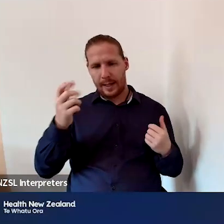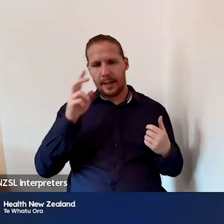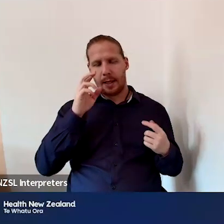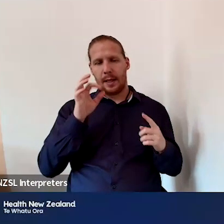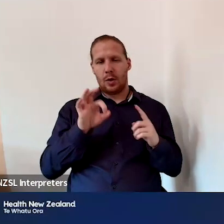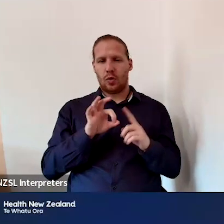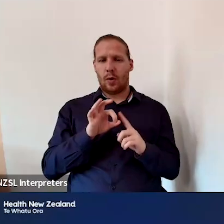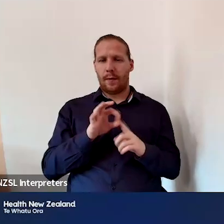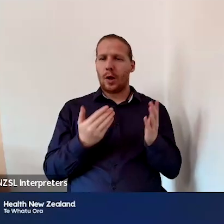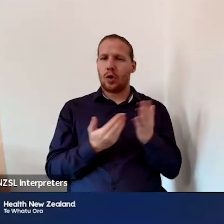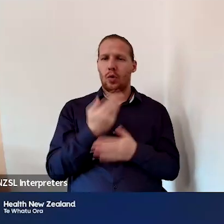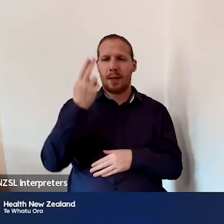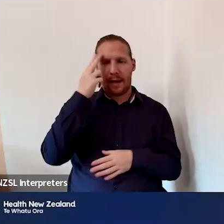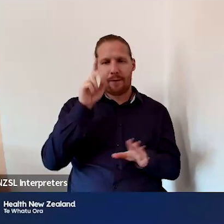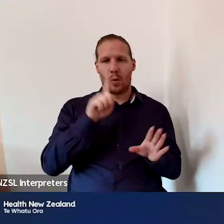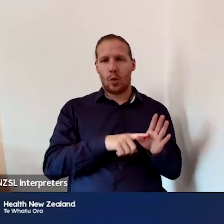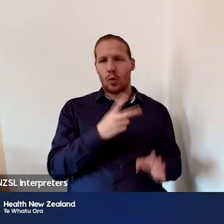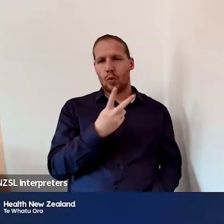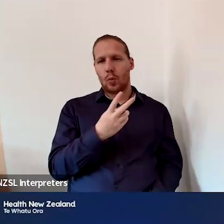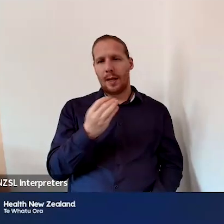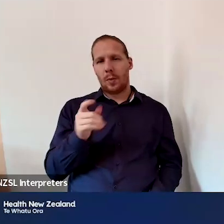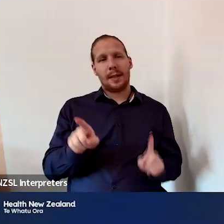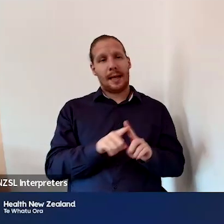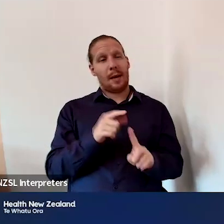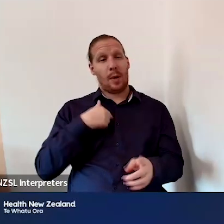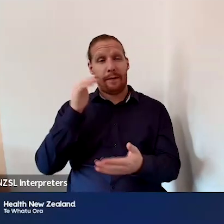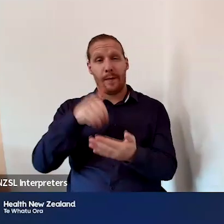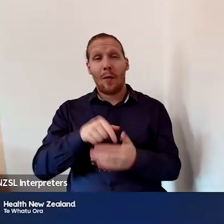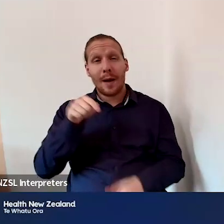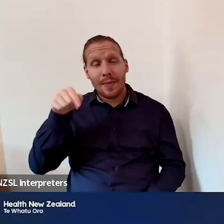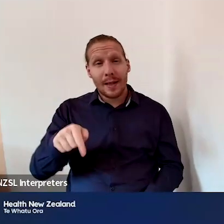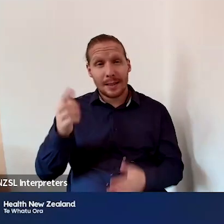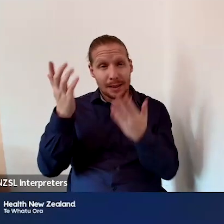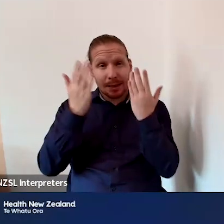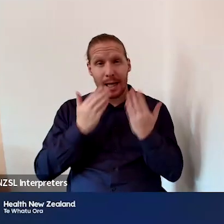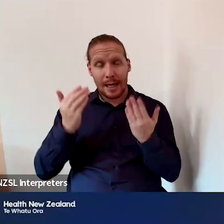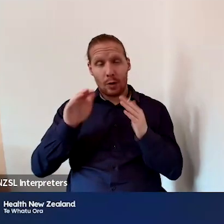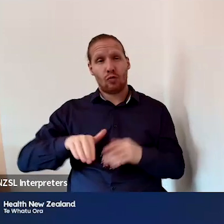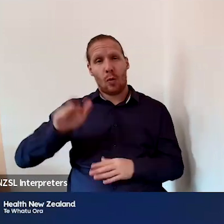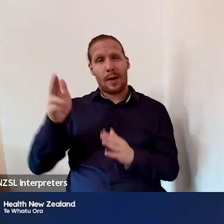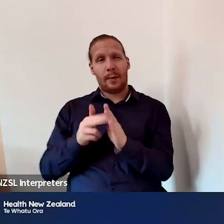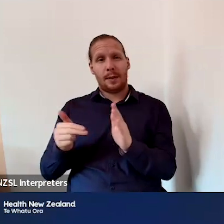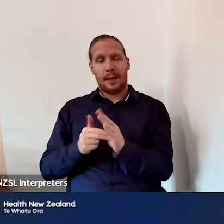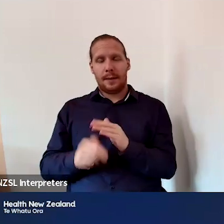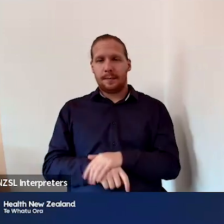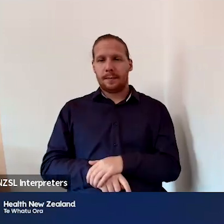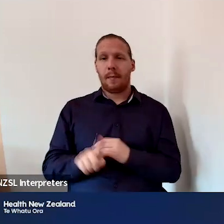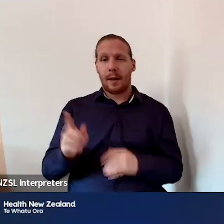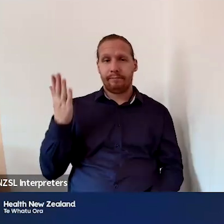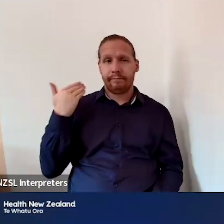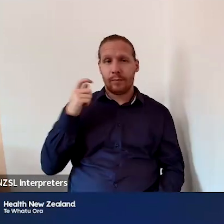As we are with growing up in New Zealand and the, the latest youth health and wellbeing survey, report is actually coming out tomorrow.